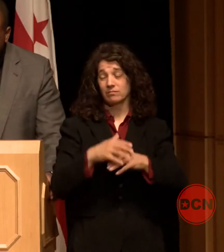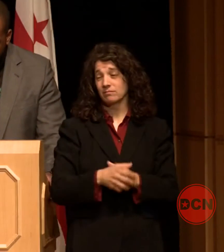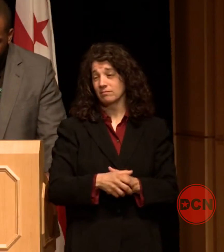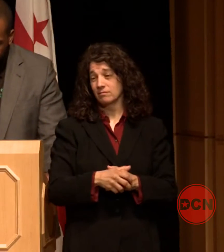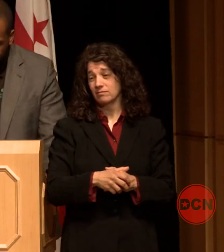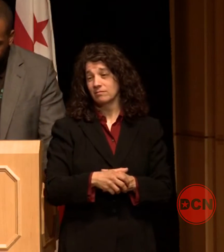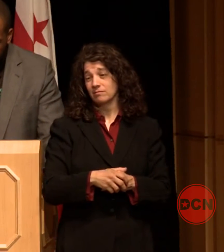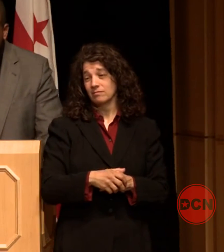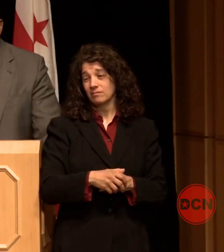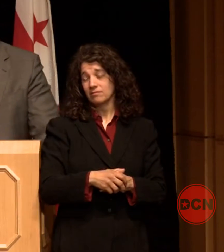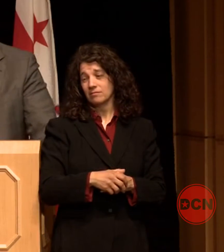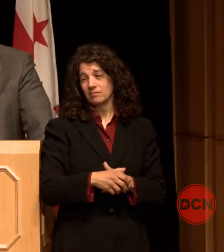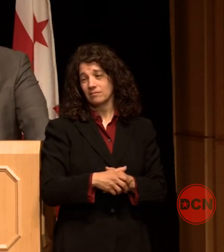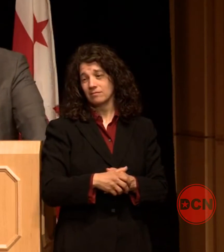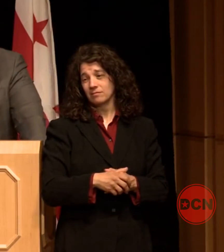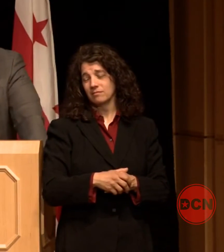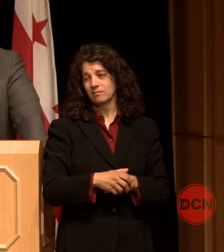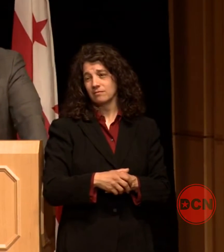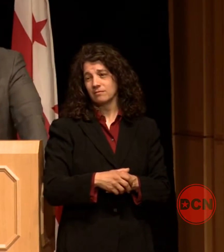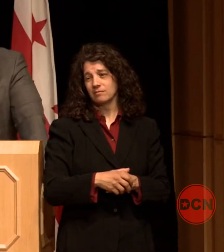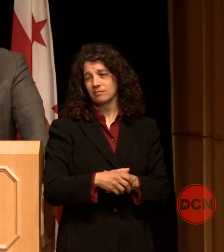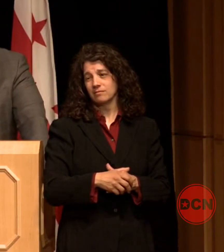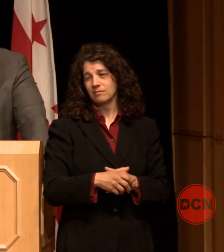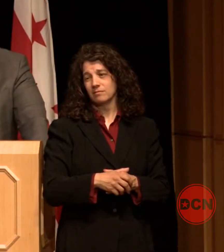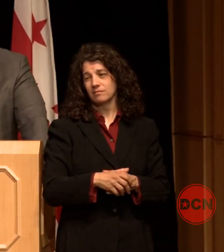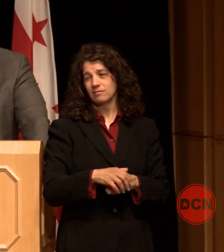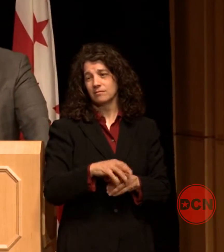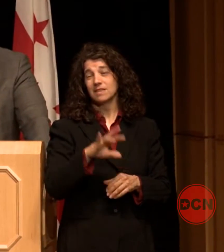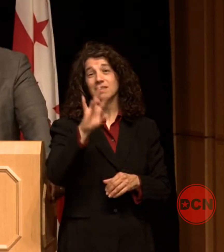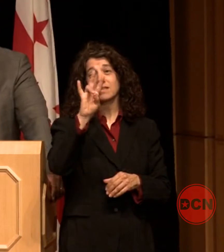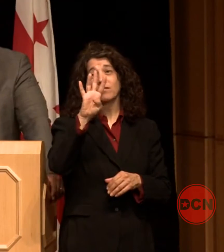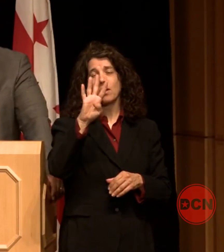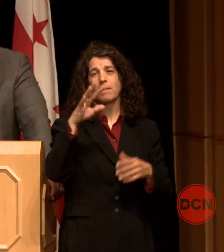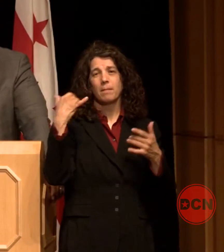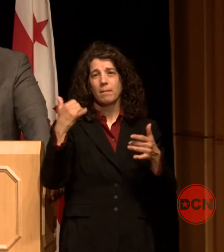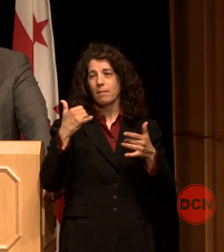AQUATIC FACILITIES AND FEATURES. DPR IS WORKING HARD WITH OUR